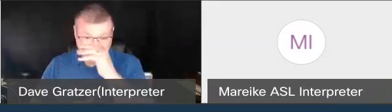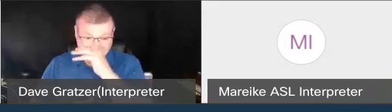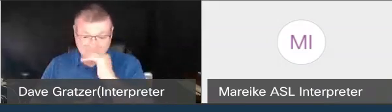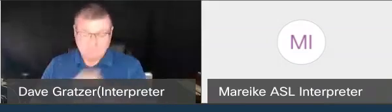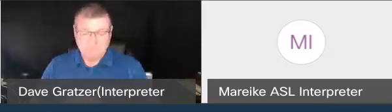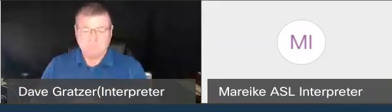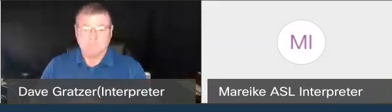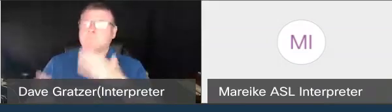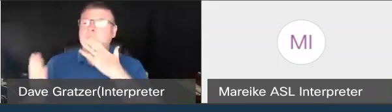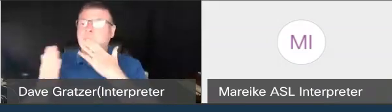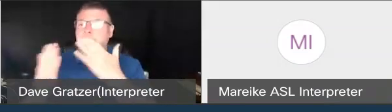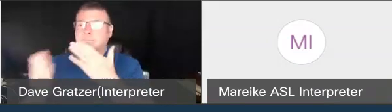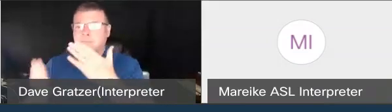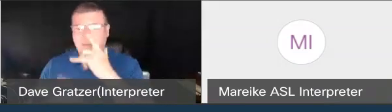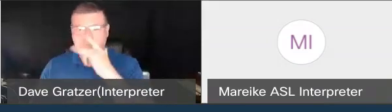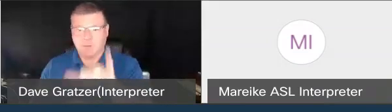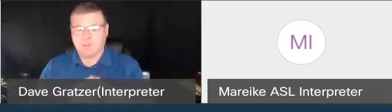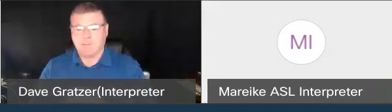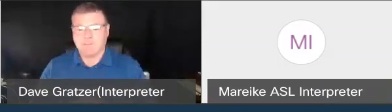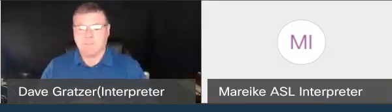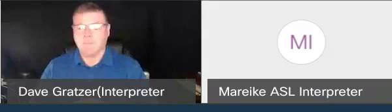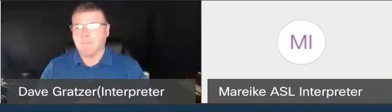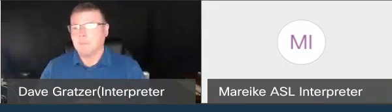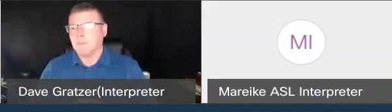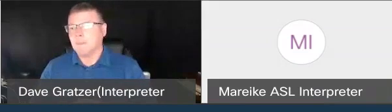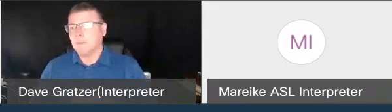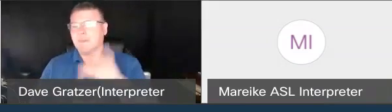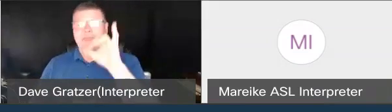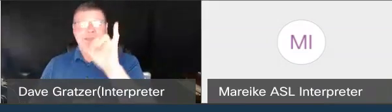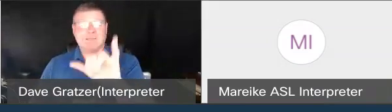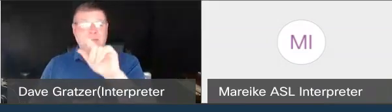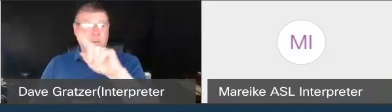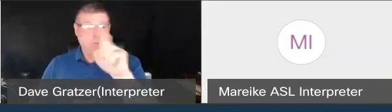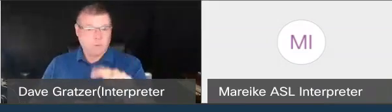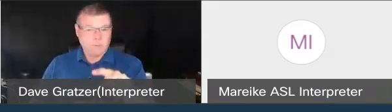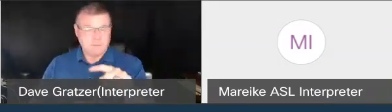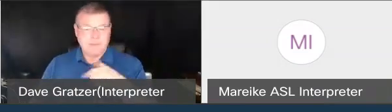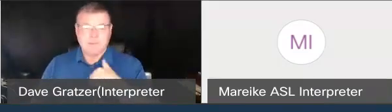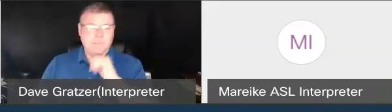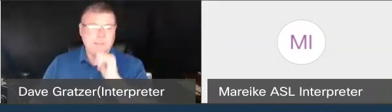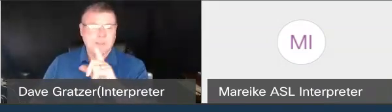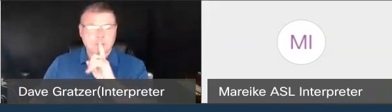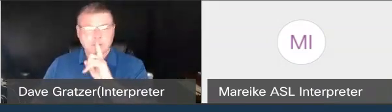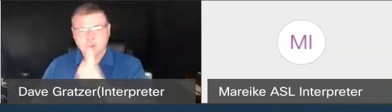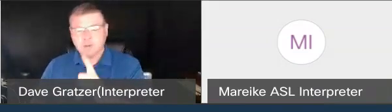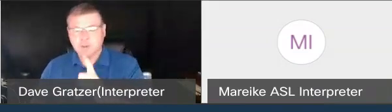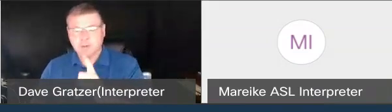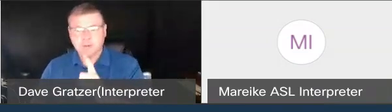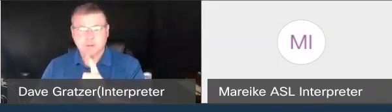Ihara: Thank you for that. Um, so this question, I--I'm not sure if the, um, audience member